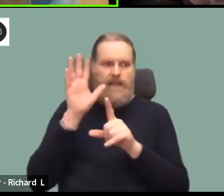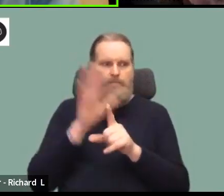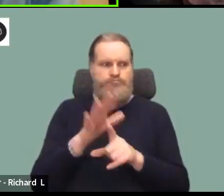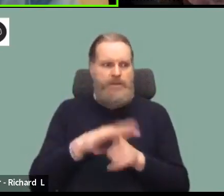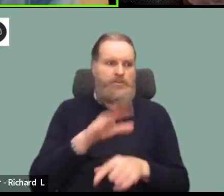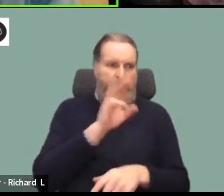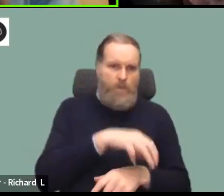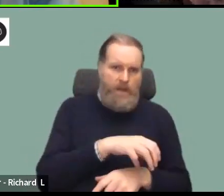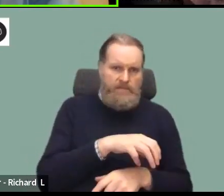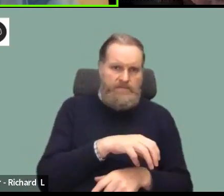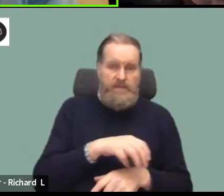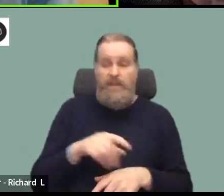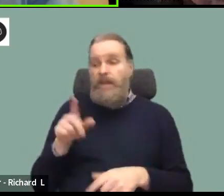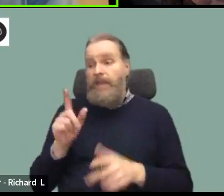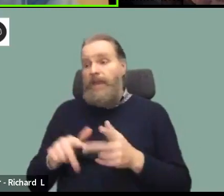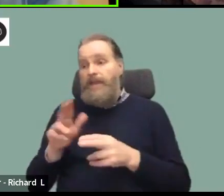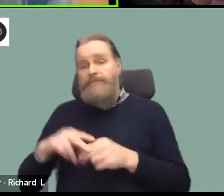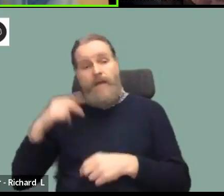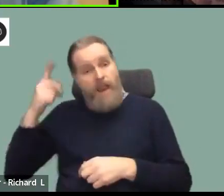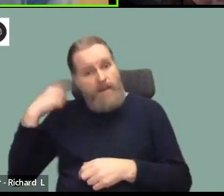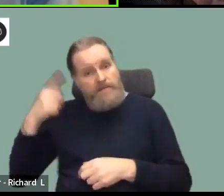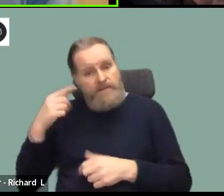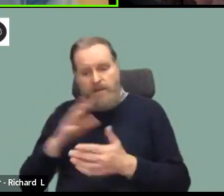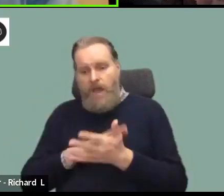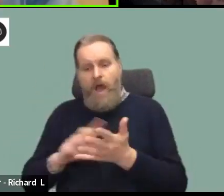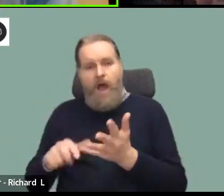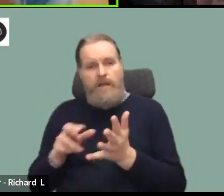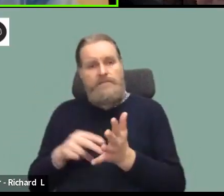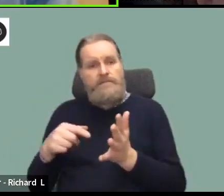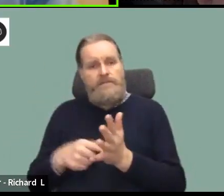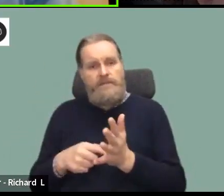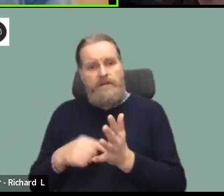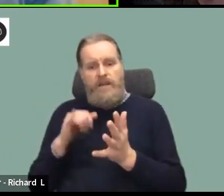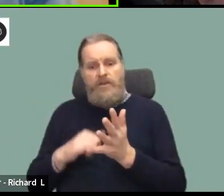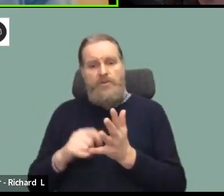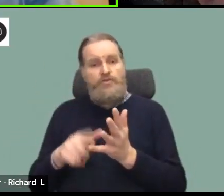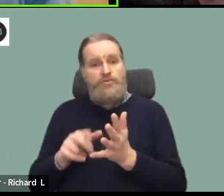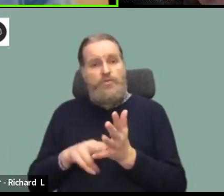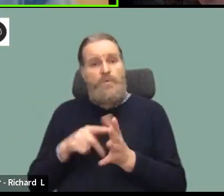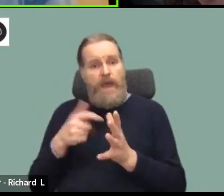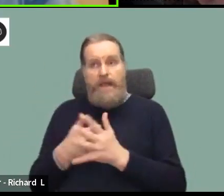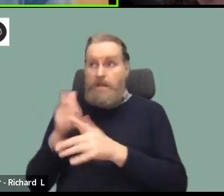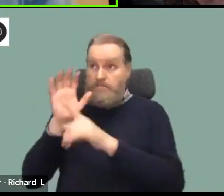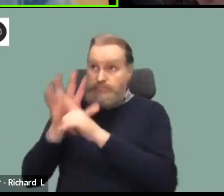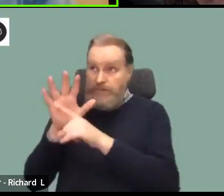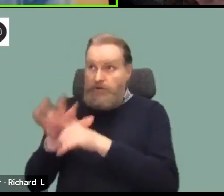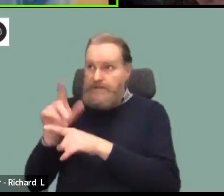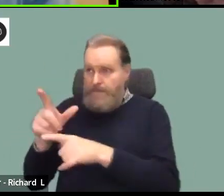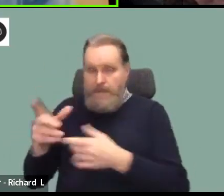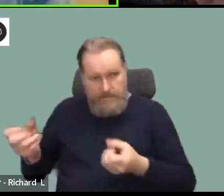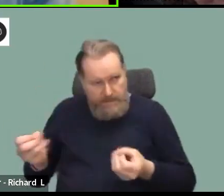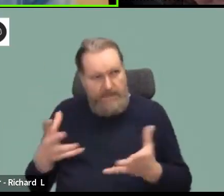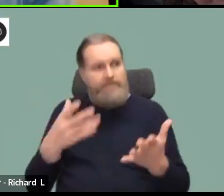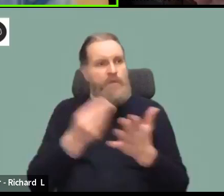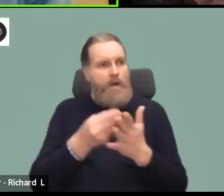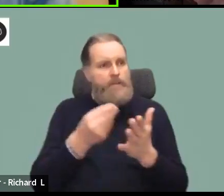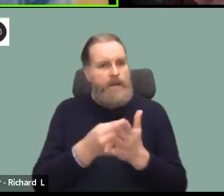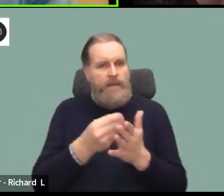she needs to be under pressure. If it's richie soon Eichinger If it's richie sooner can Jeremy Hence, we need to be put under pressure to give everyone else more. money money and protect